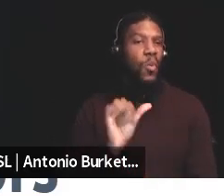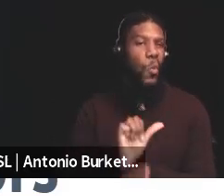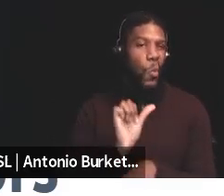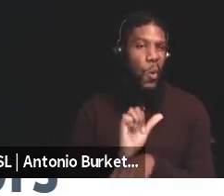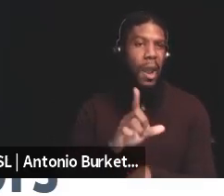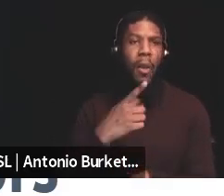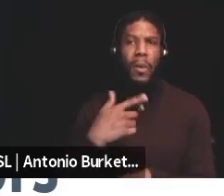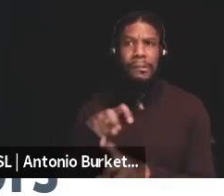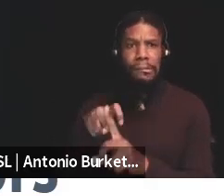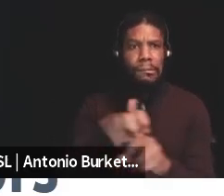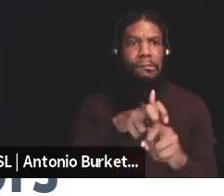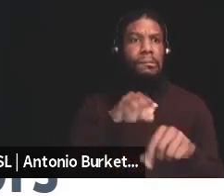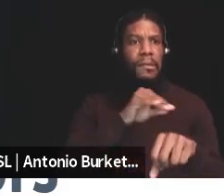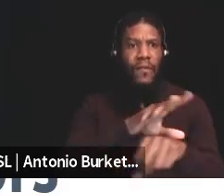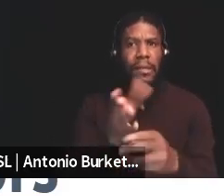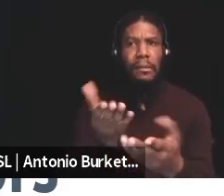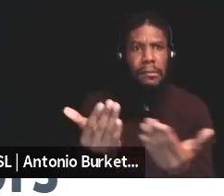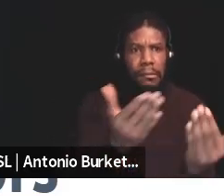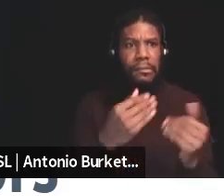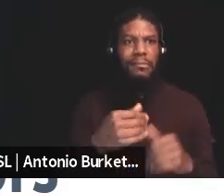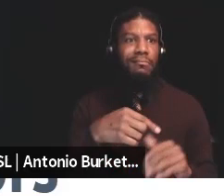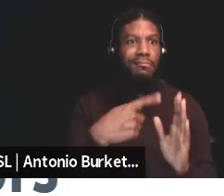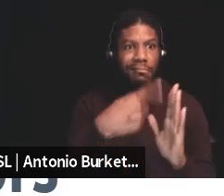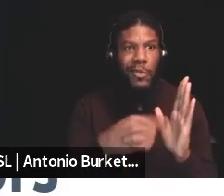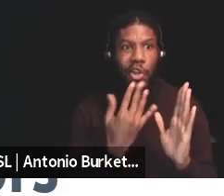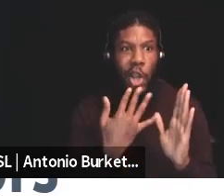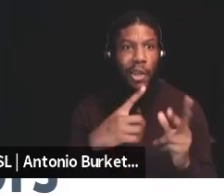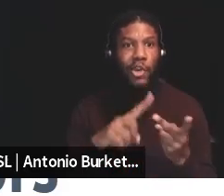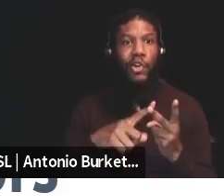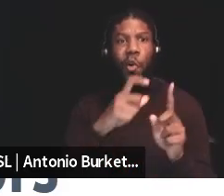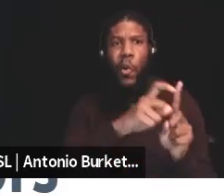know like, "What do you think of this color?", "Does this wording make sense?" and that kind of